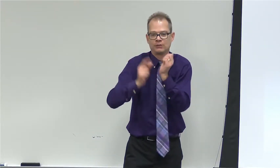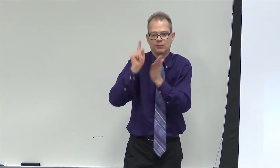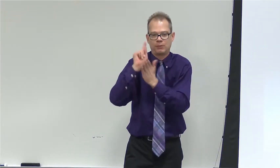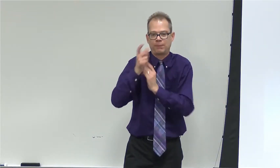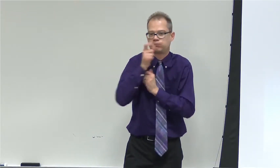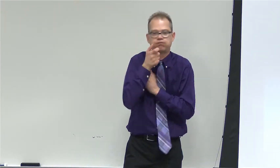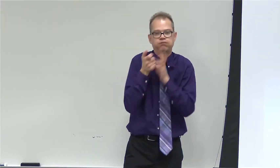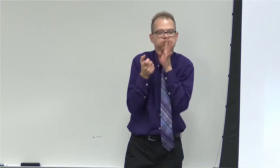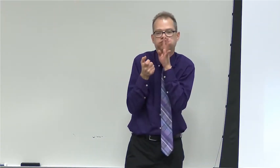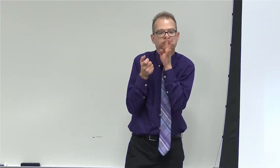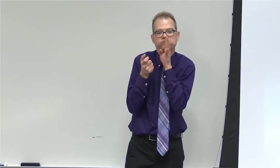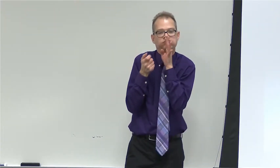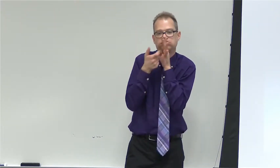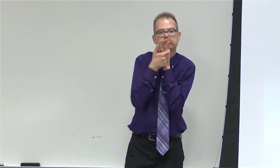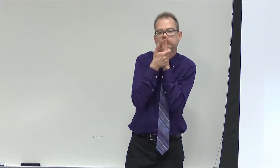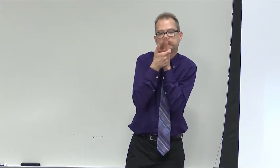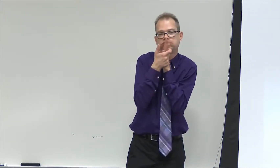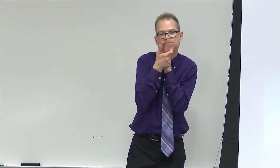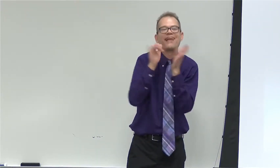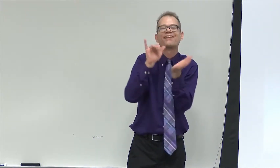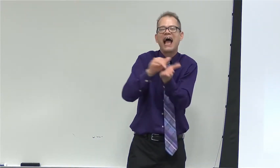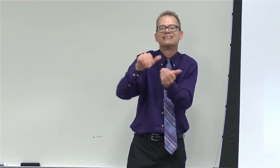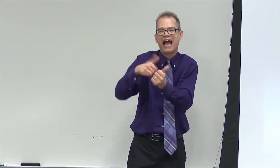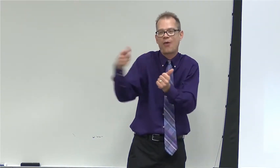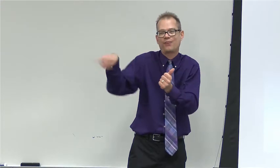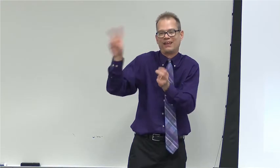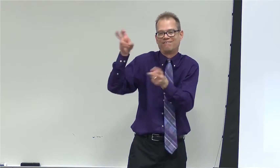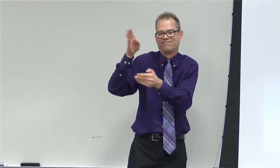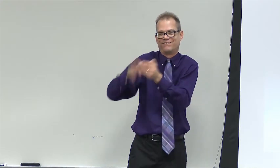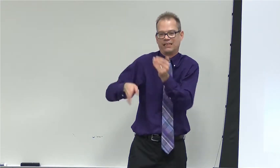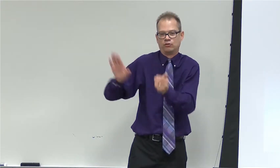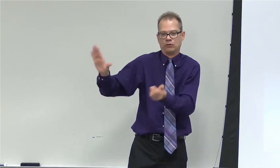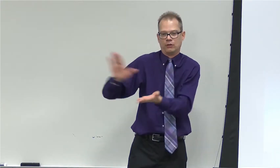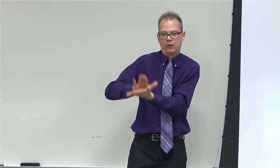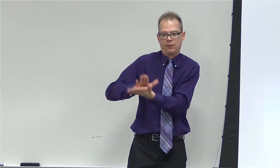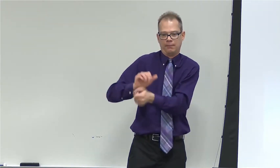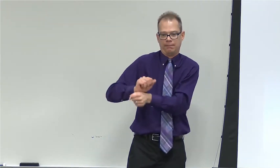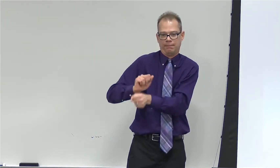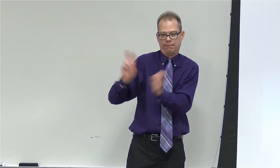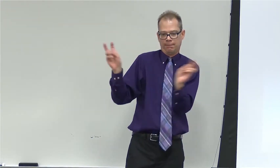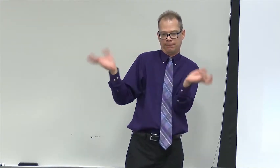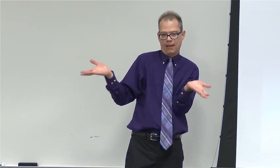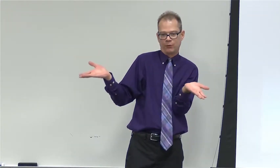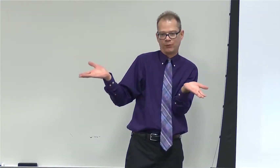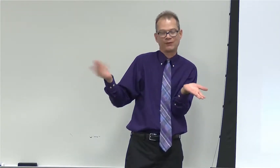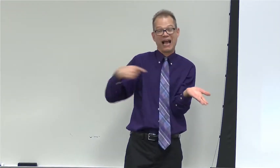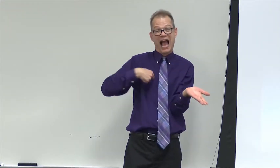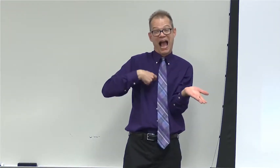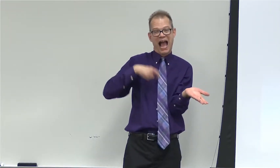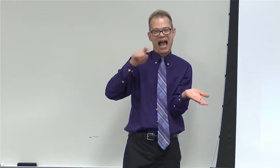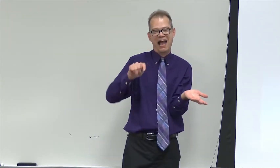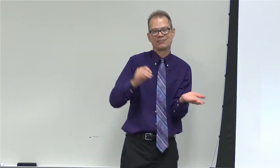and maybe speak 100 words a minute or something. And that's how they finish their paperwork quickly.